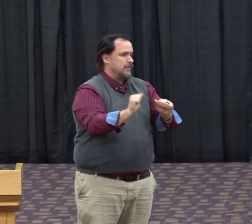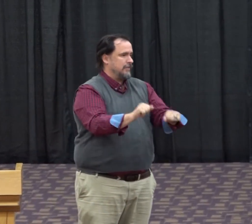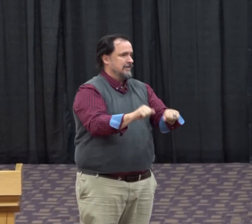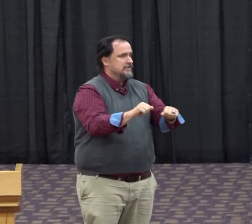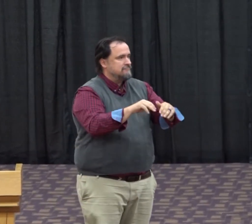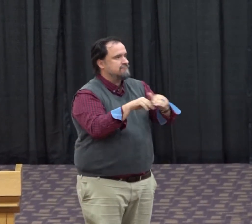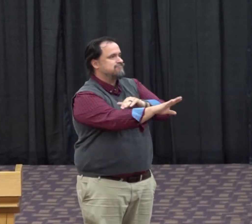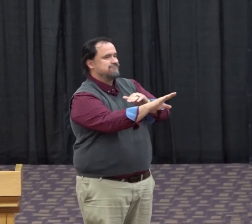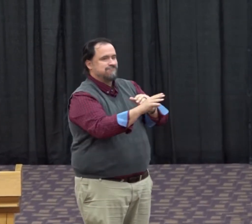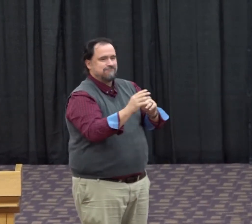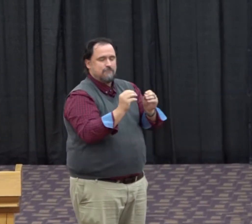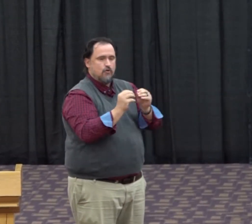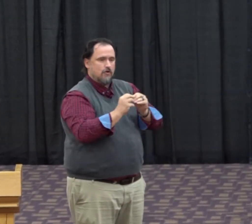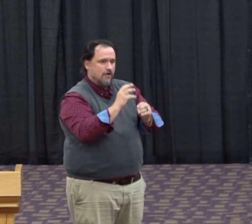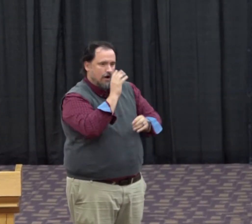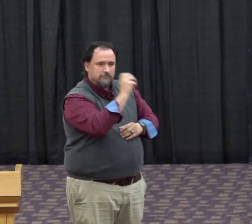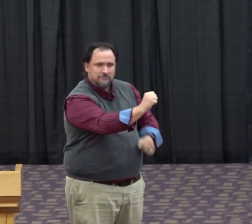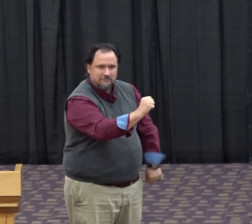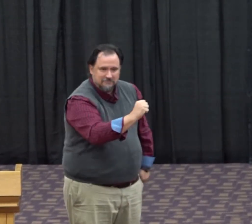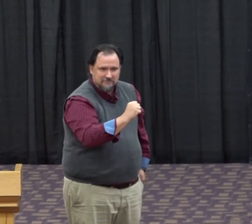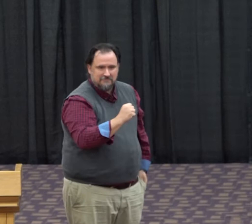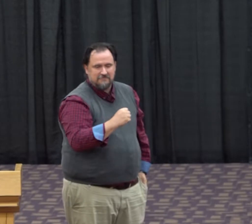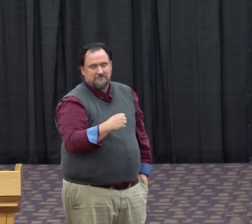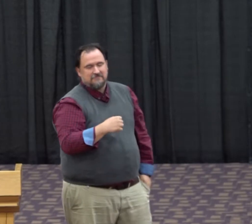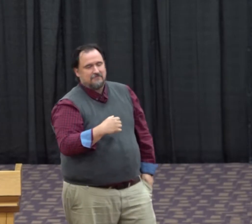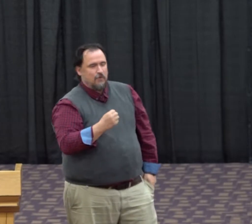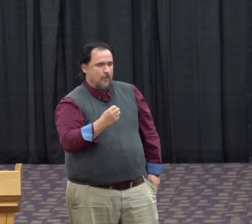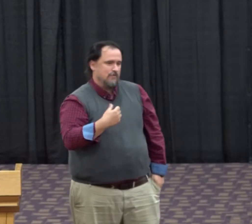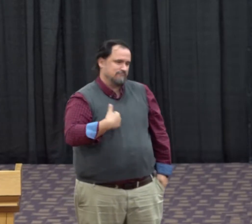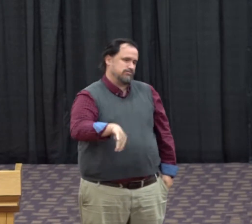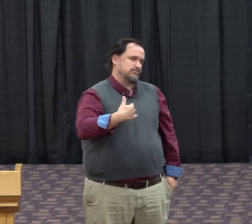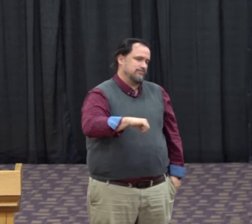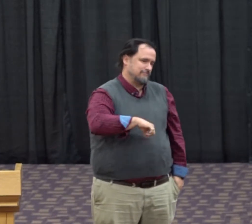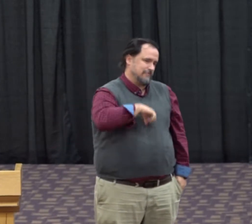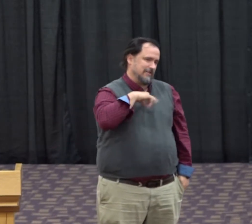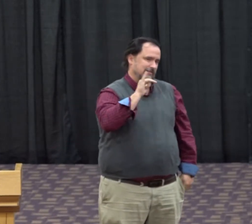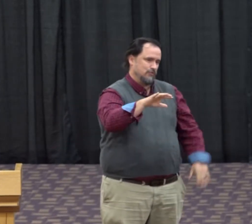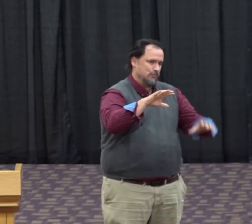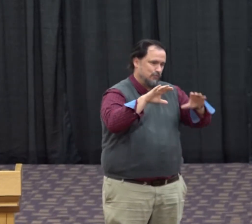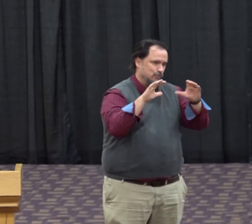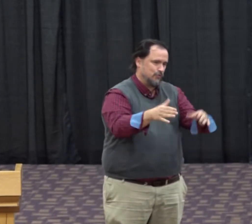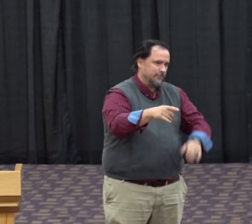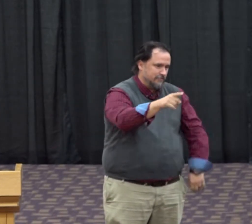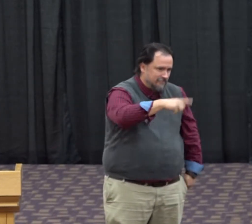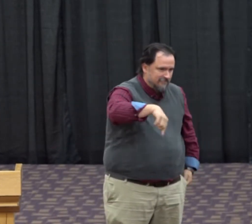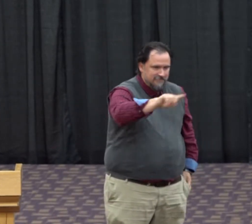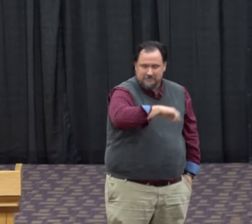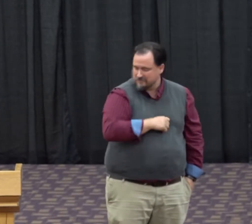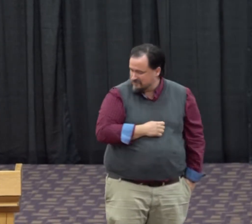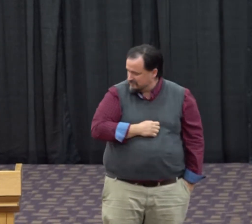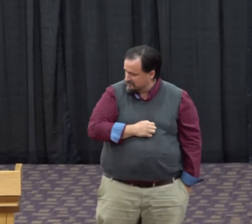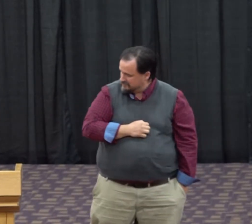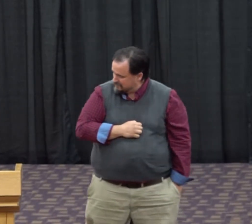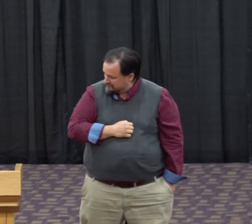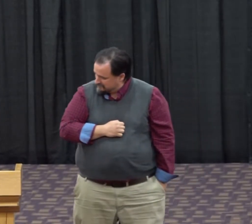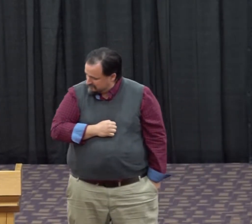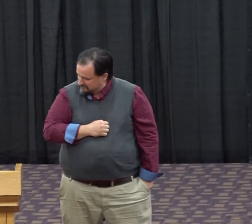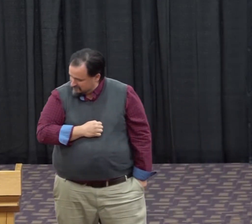And it also increases your employment opportunities. Finding something that you're interested in. So I'm really proud of you all as a group.